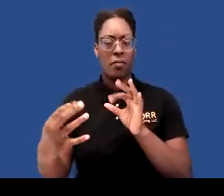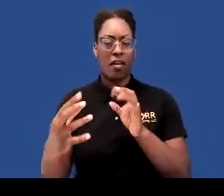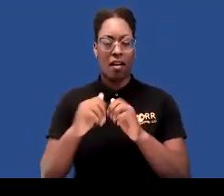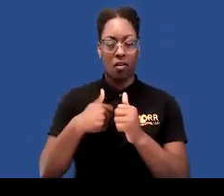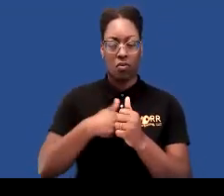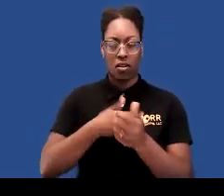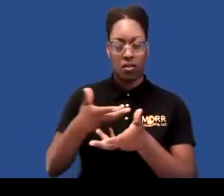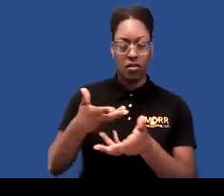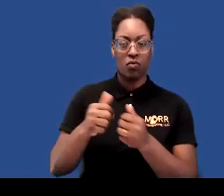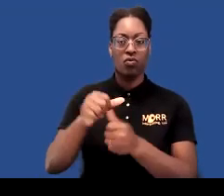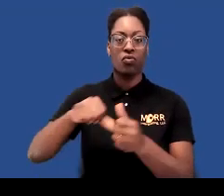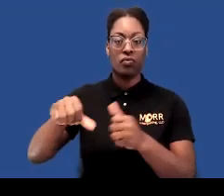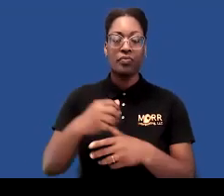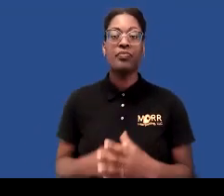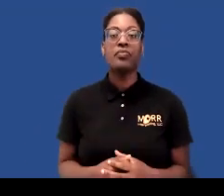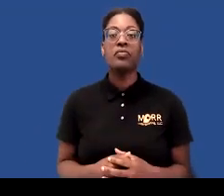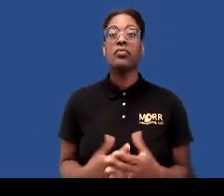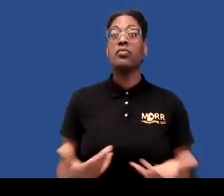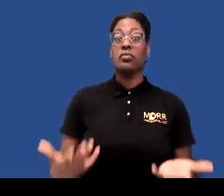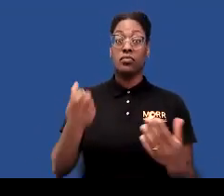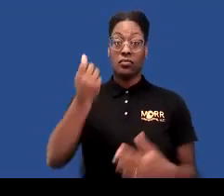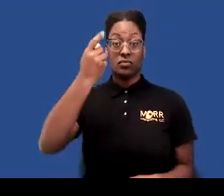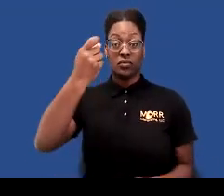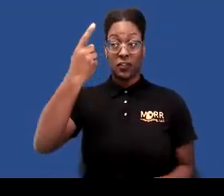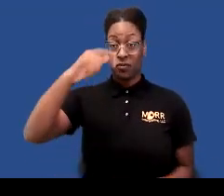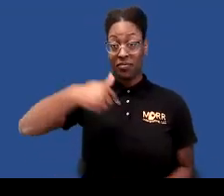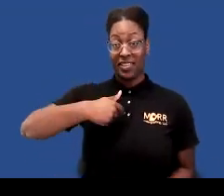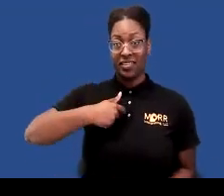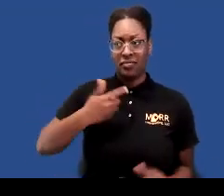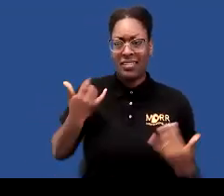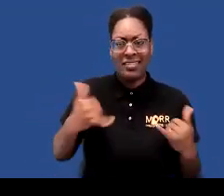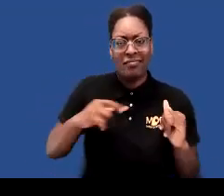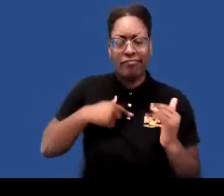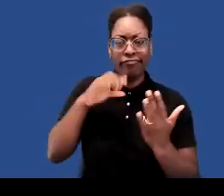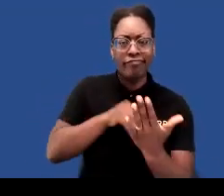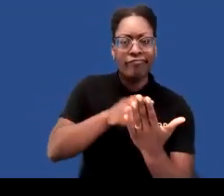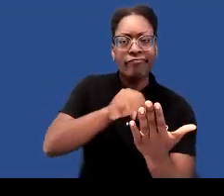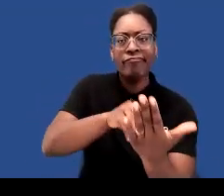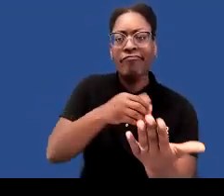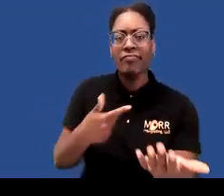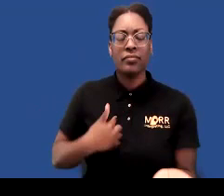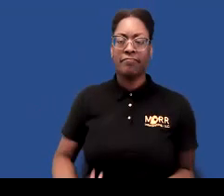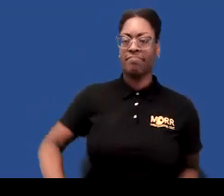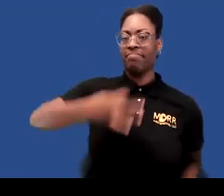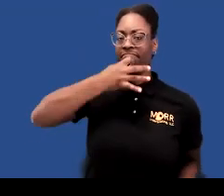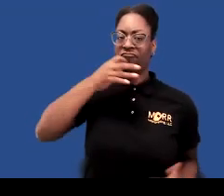this is all still an ongoing learning process. I am by no means an expert on antiracism